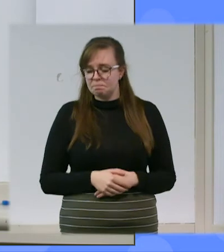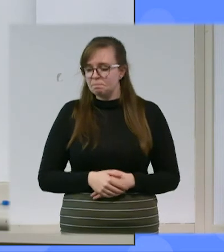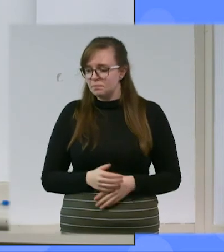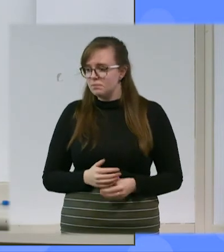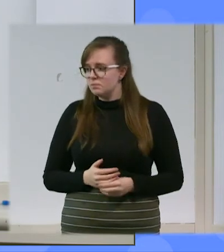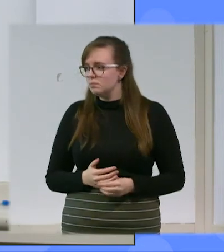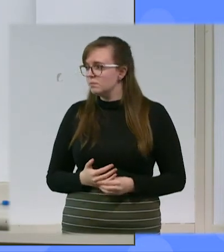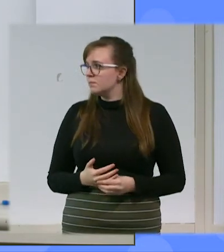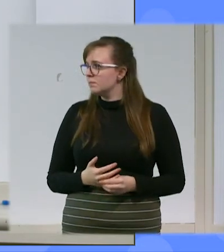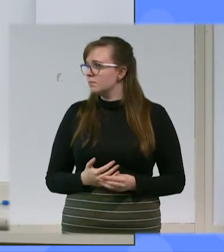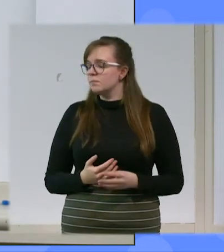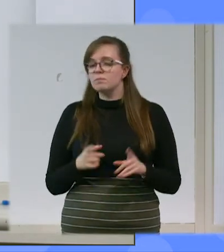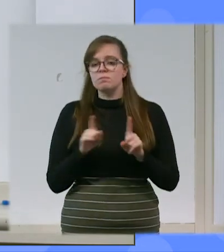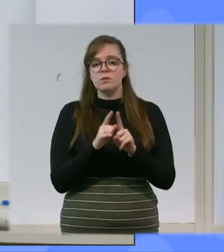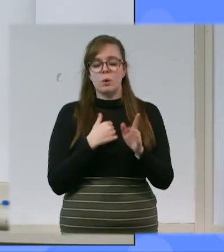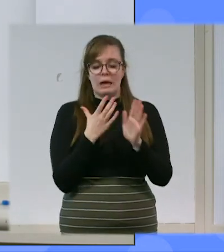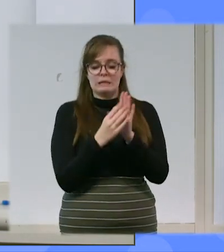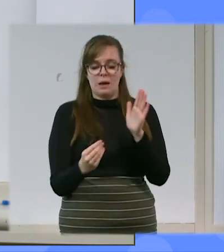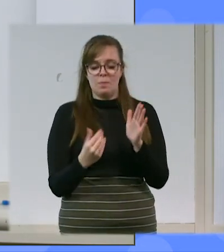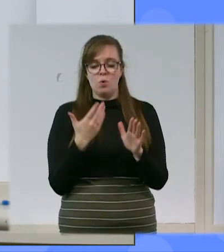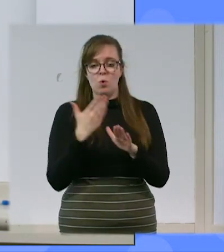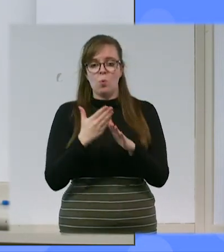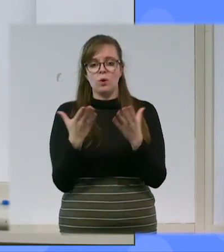an example we worked with Princess trusts whereby we engage the princess